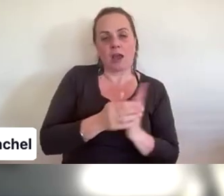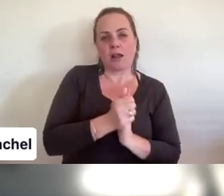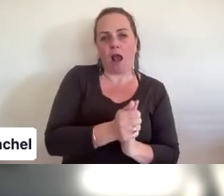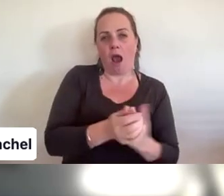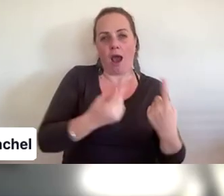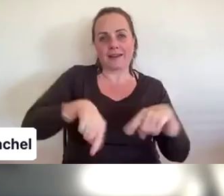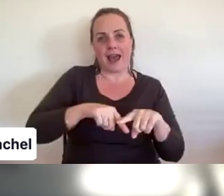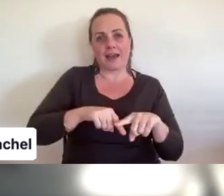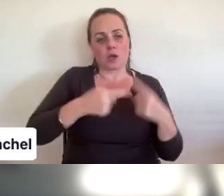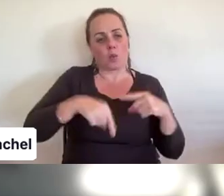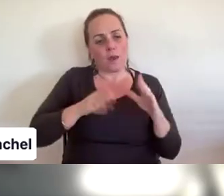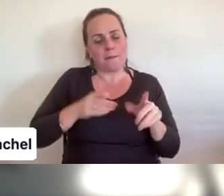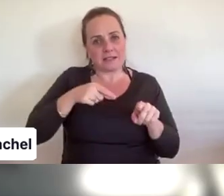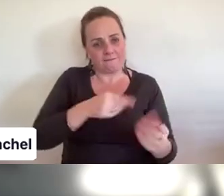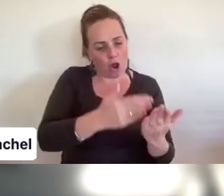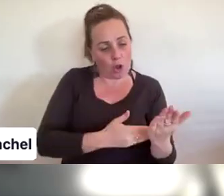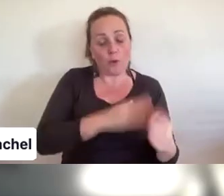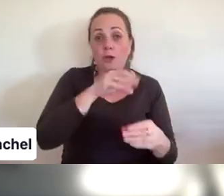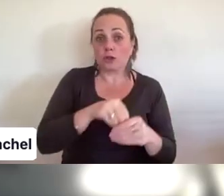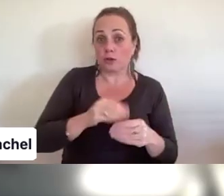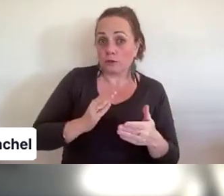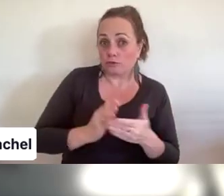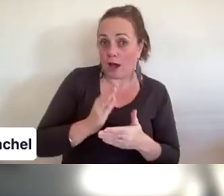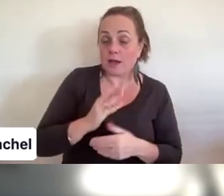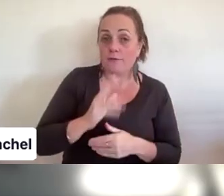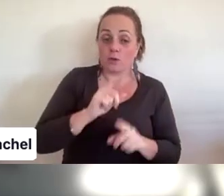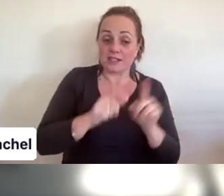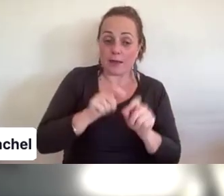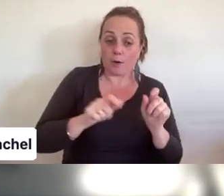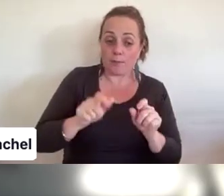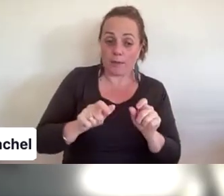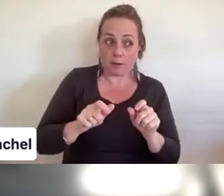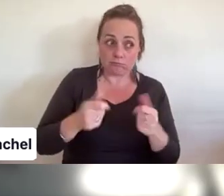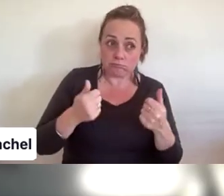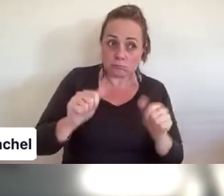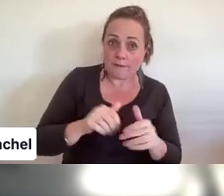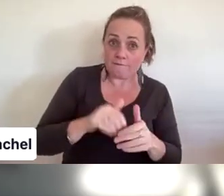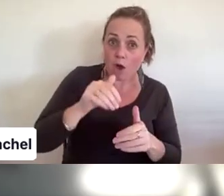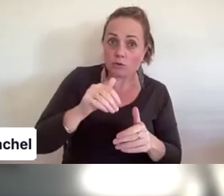and that includes the right for disabled people not only to vote, but to do so independently,